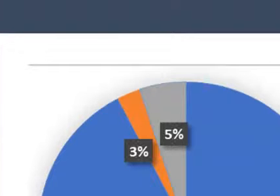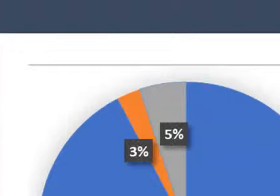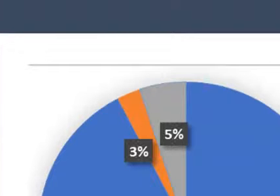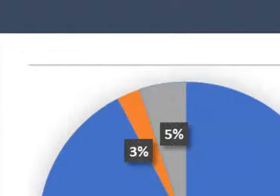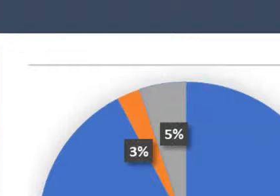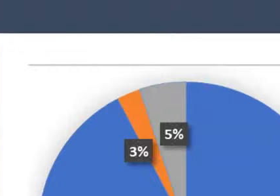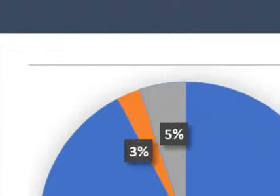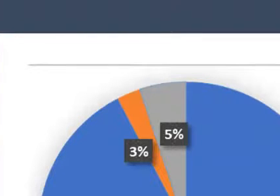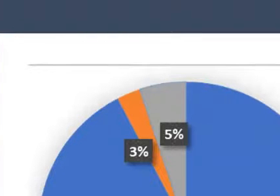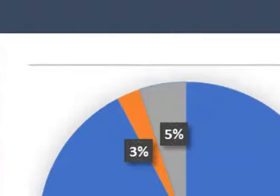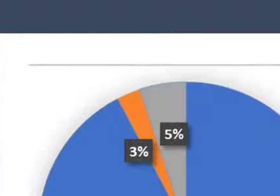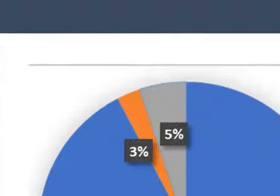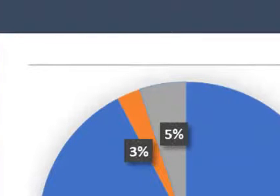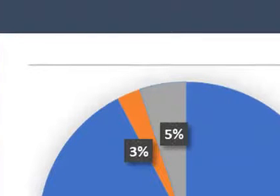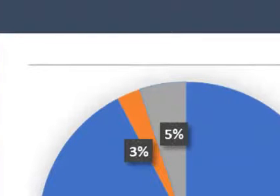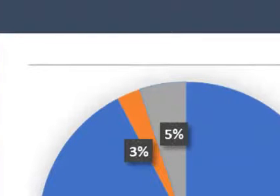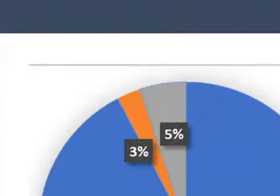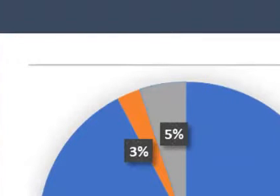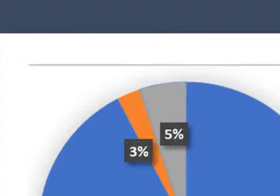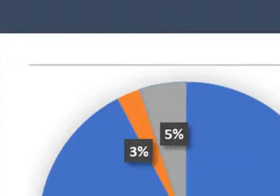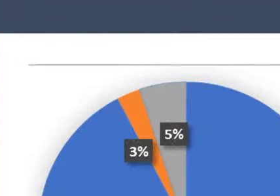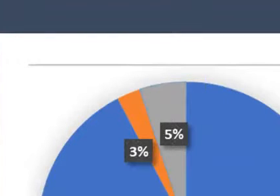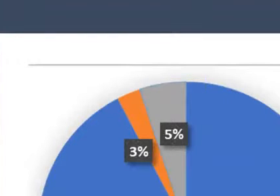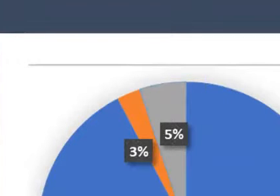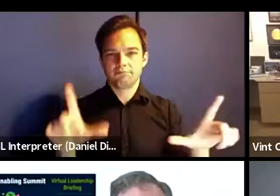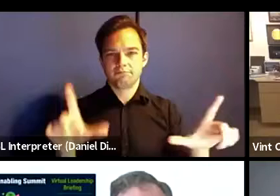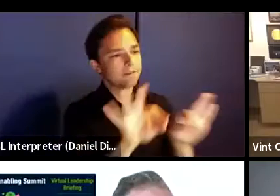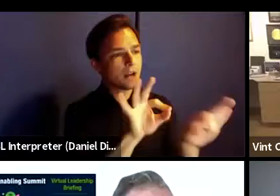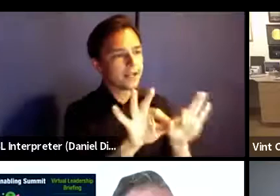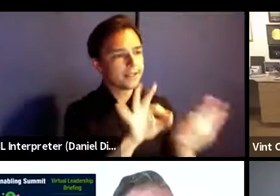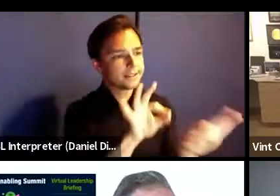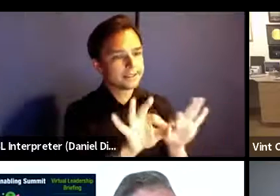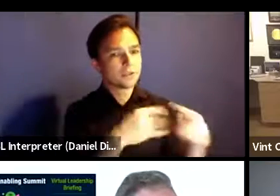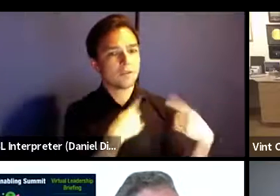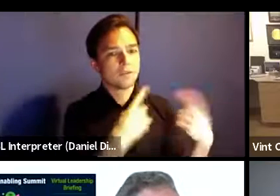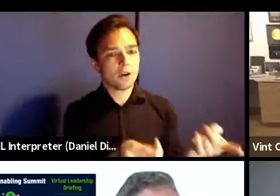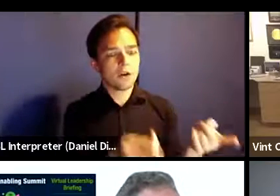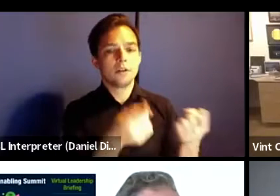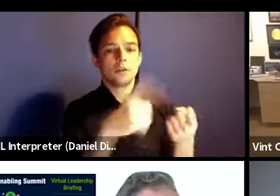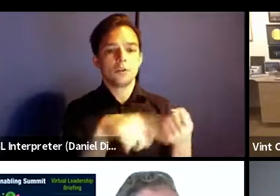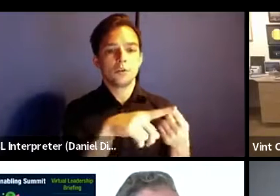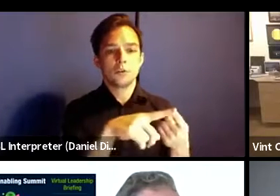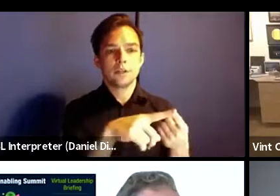I also agree because I think what we're finding is, we're finding when everybody went home to stay safe,